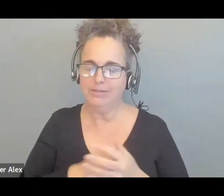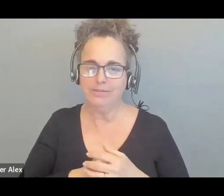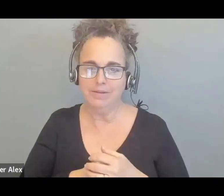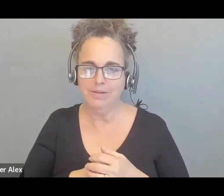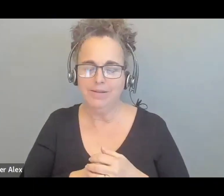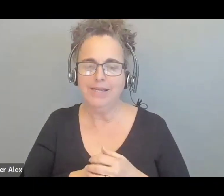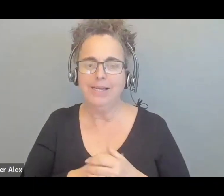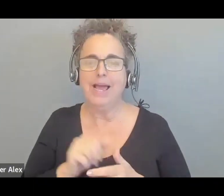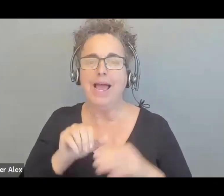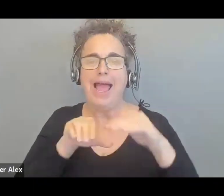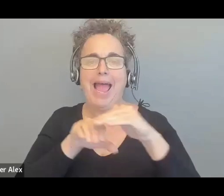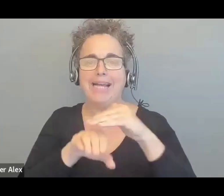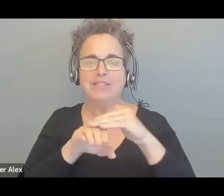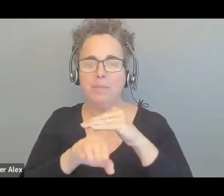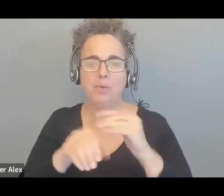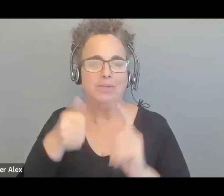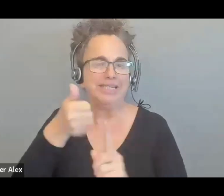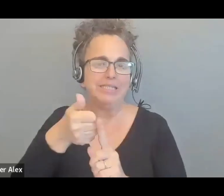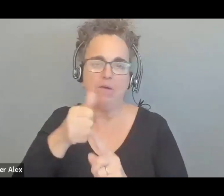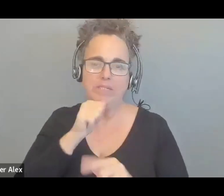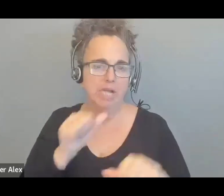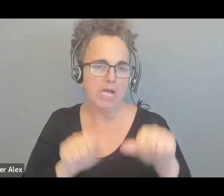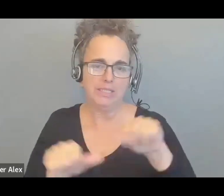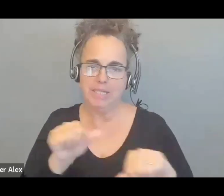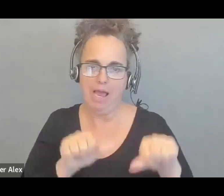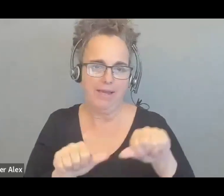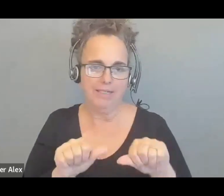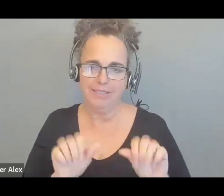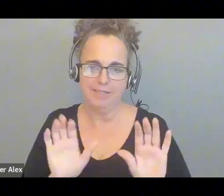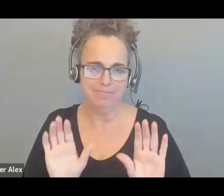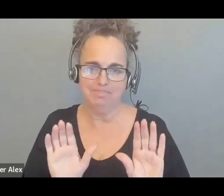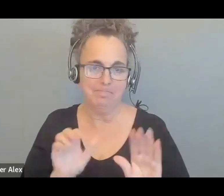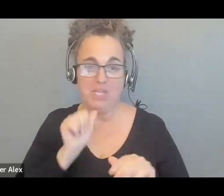accessibility is not a science. There's not one answer,